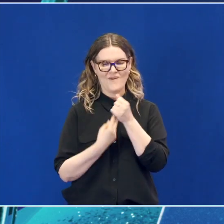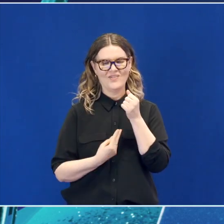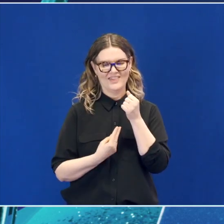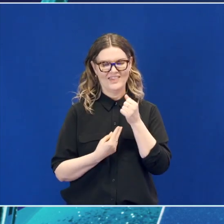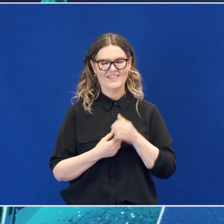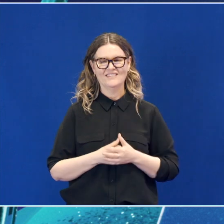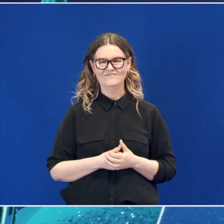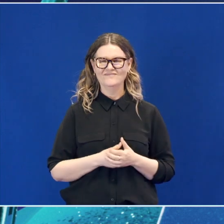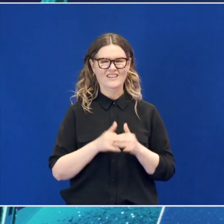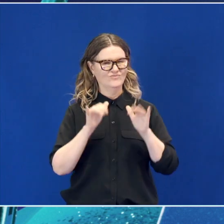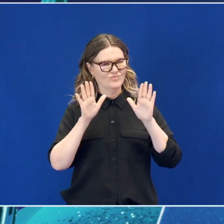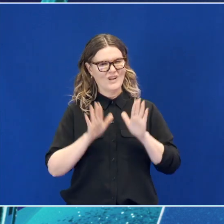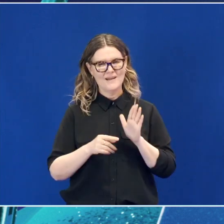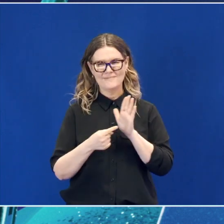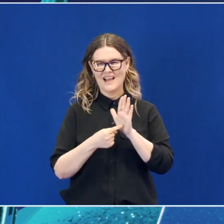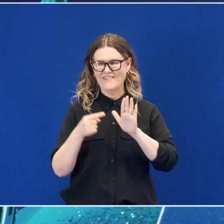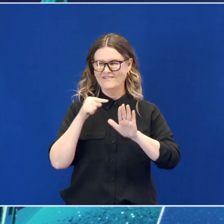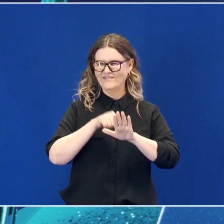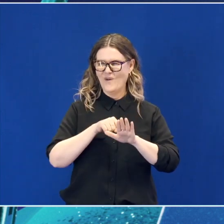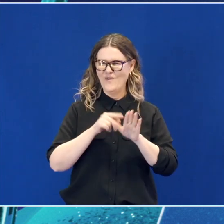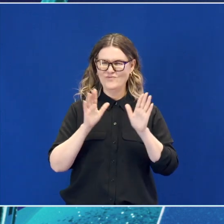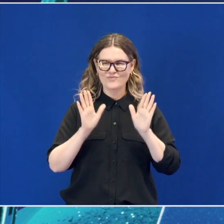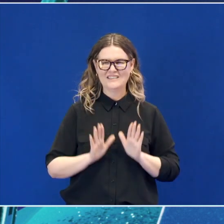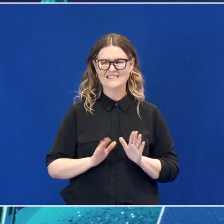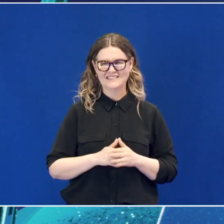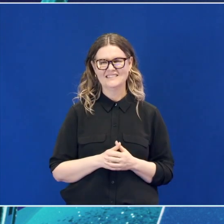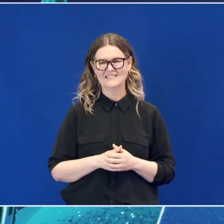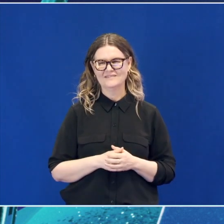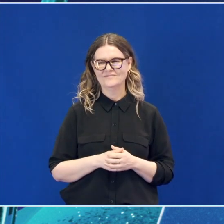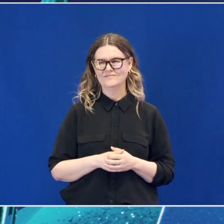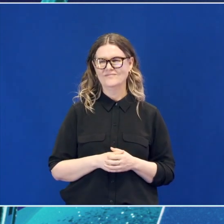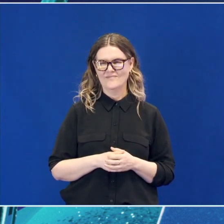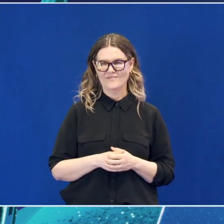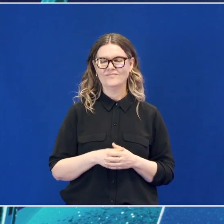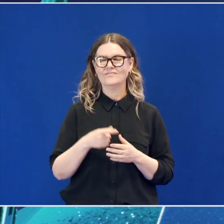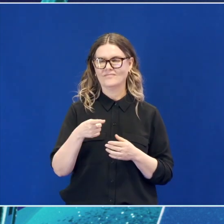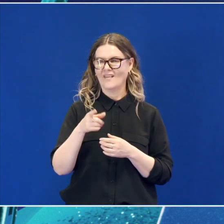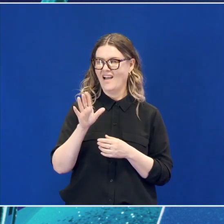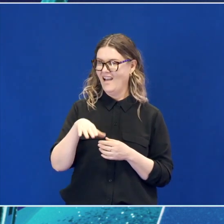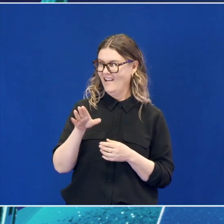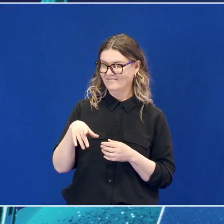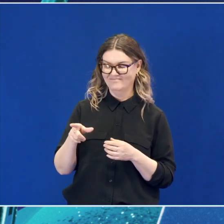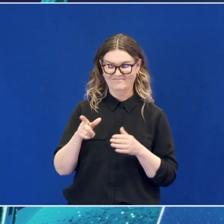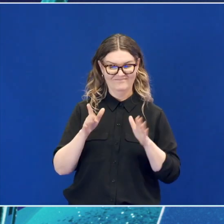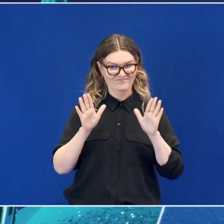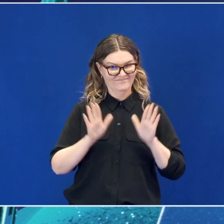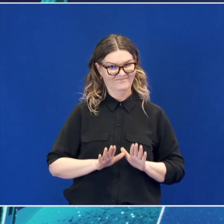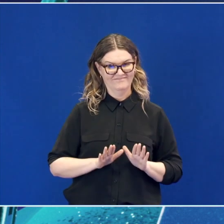I'm going to go against me and say that I would encourage everyone to look at the gap